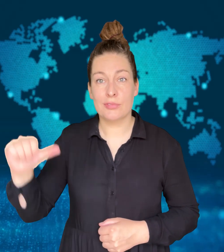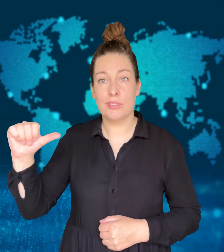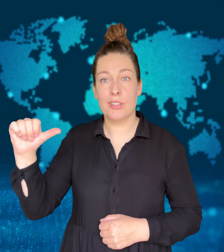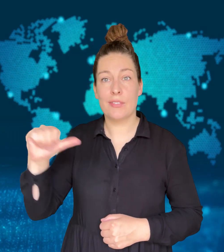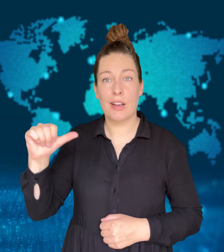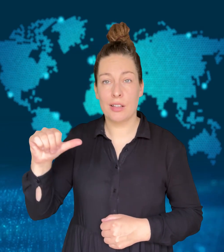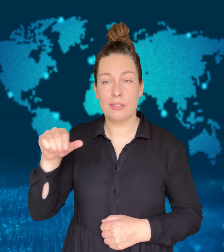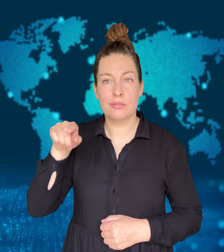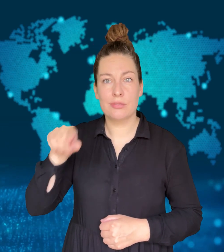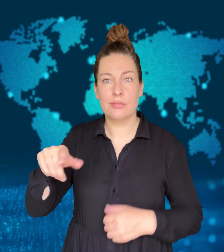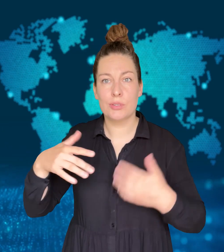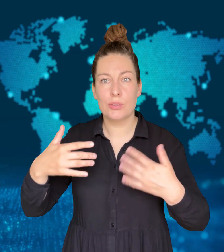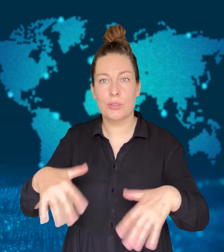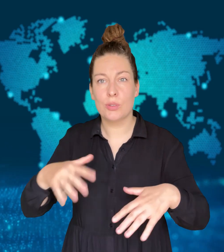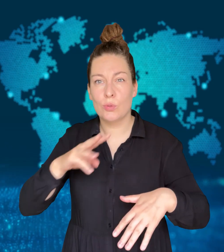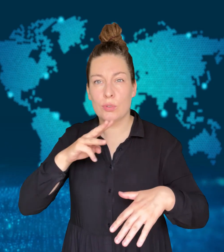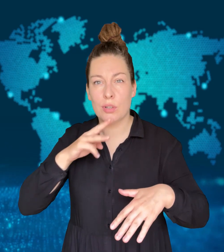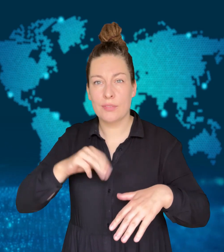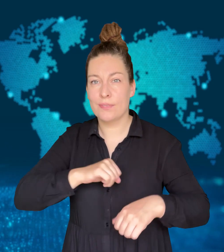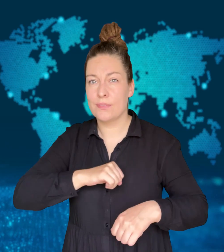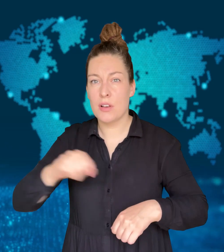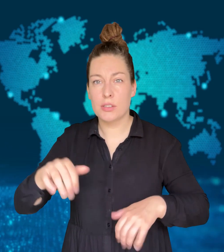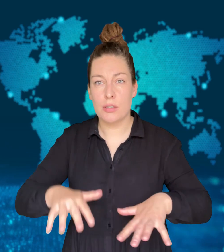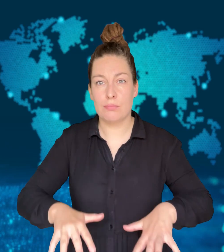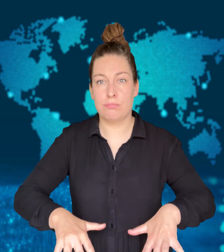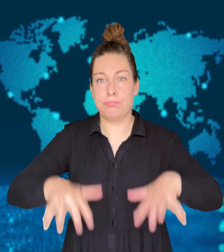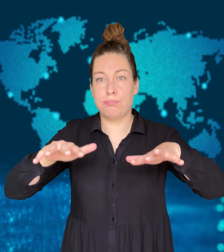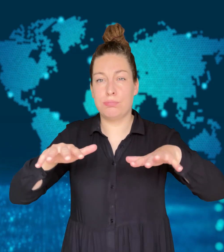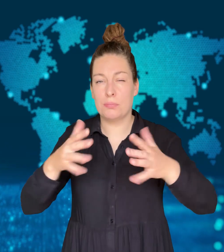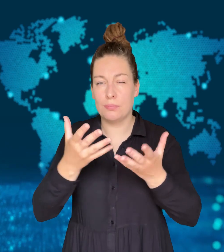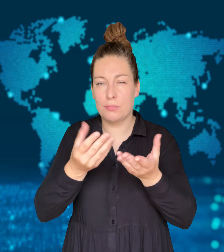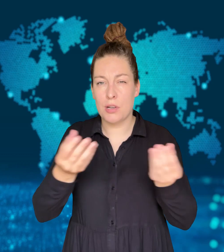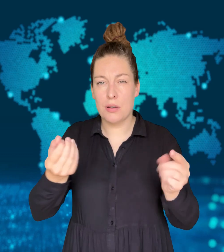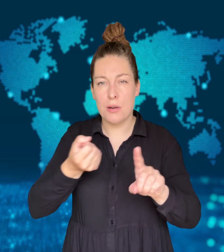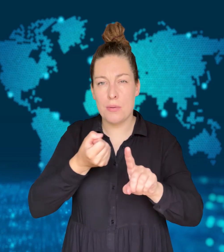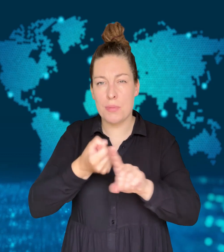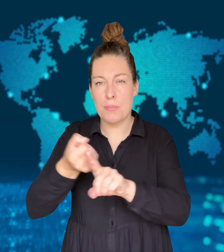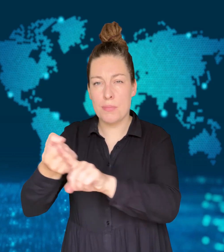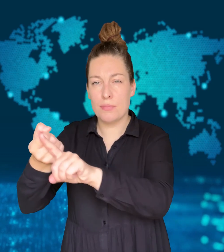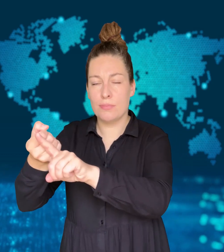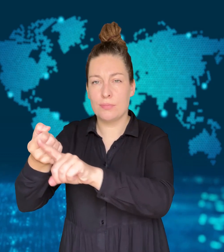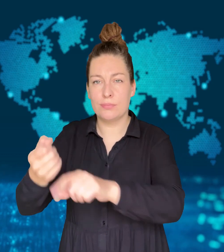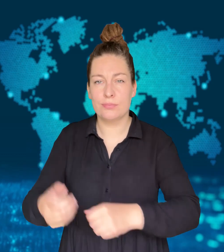Flash floods sweep many